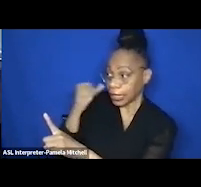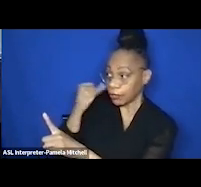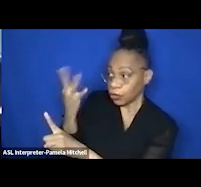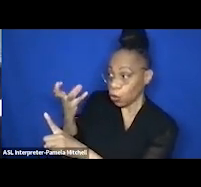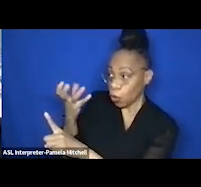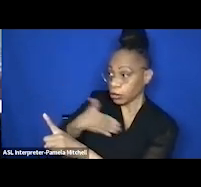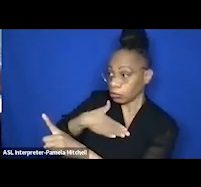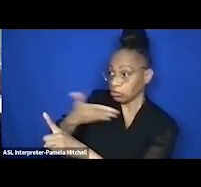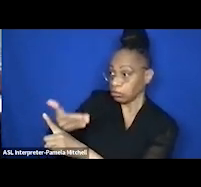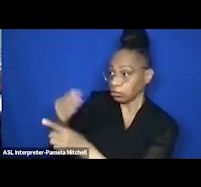Where to start?